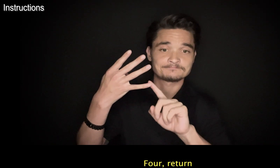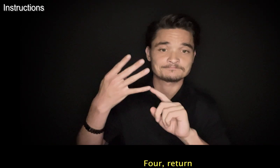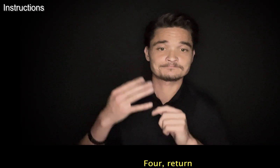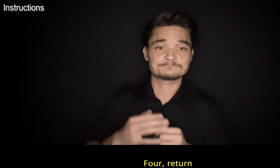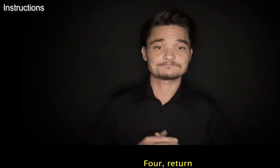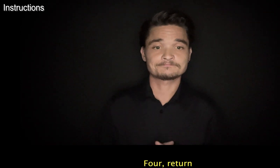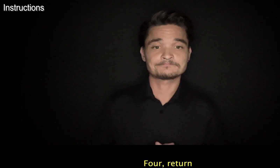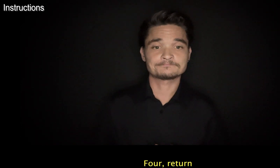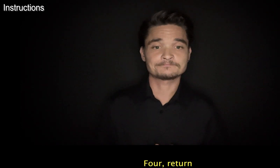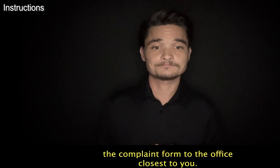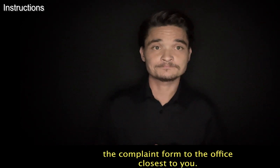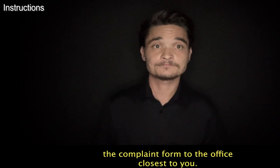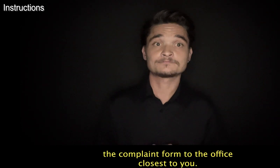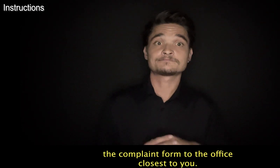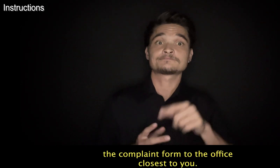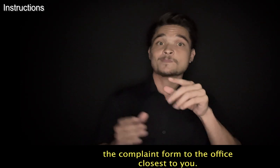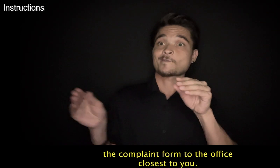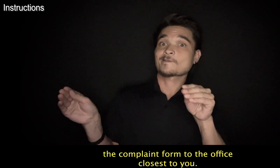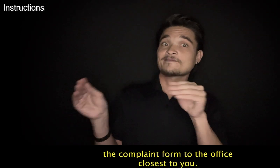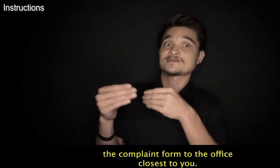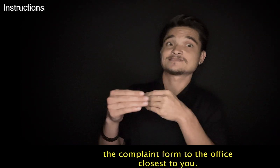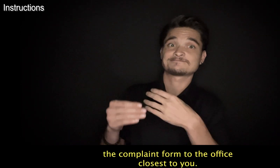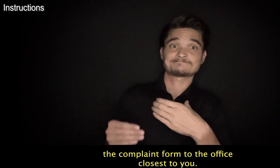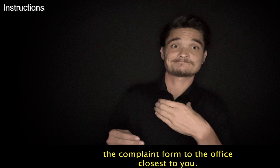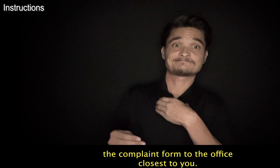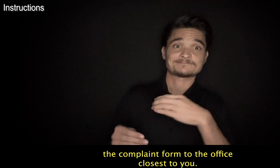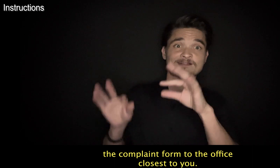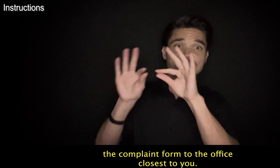Four, return the complaint form to the office closest to you.